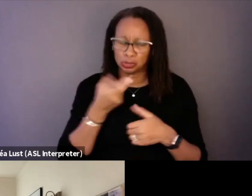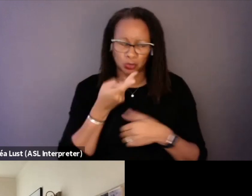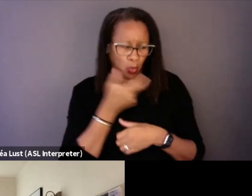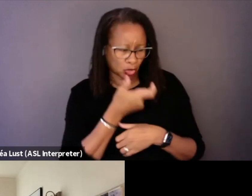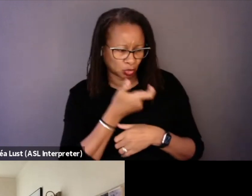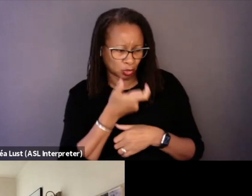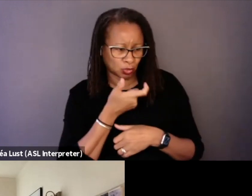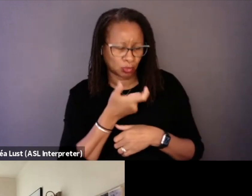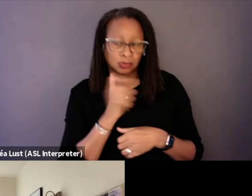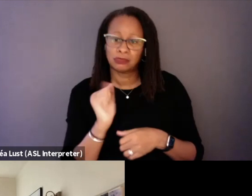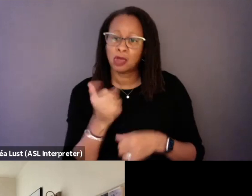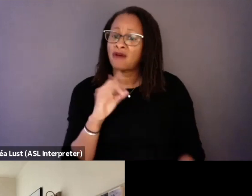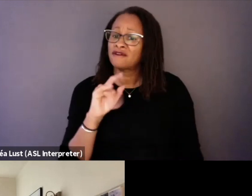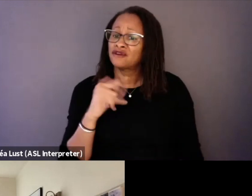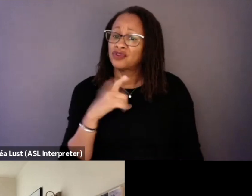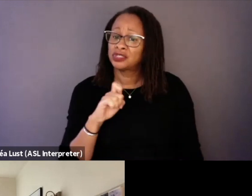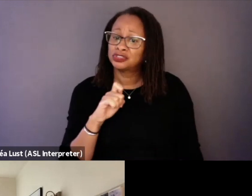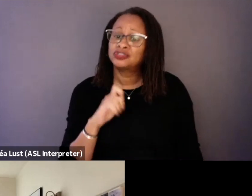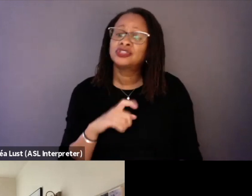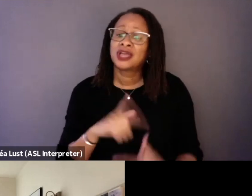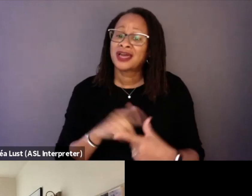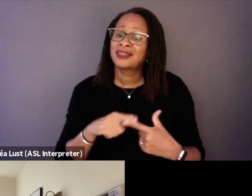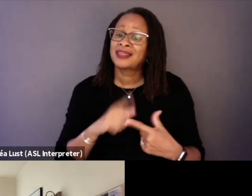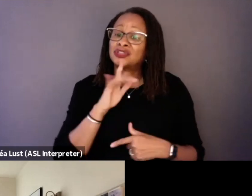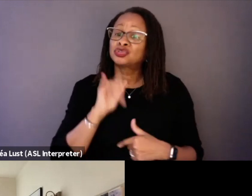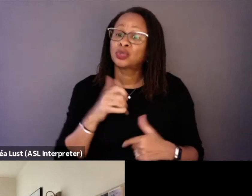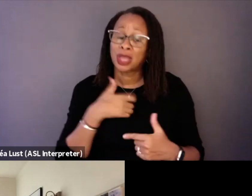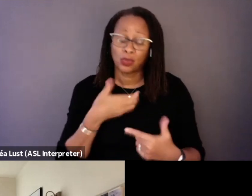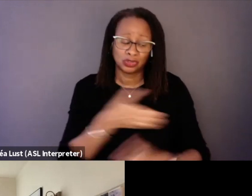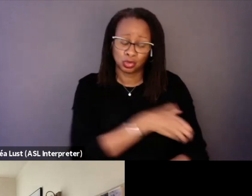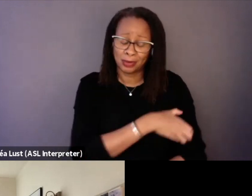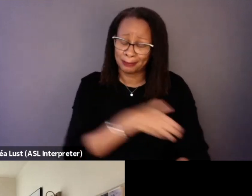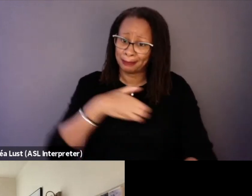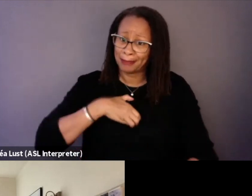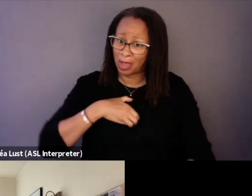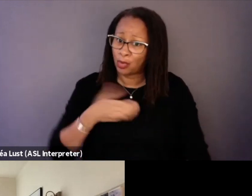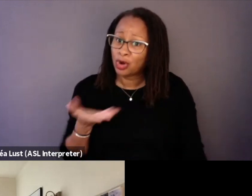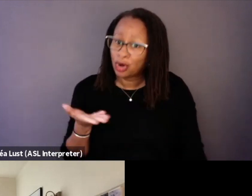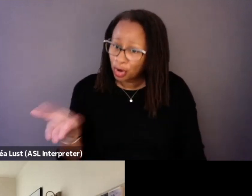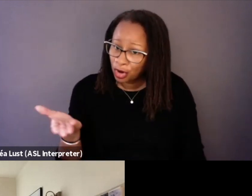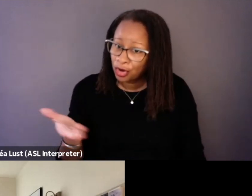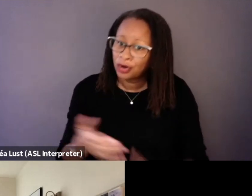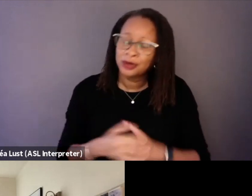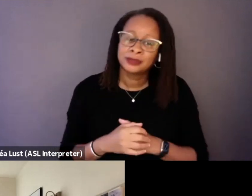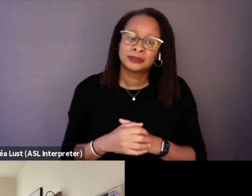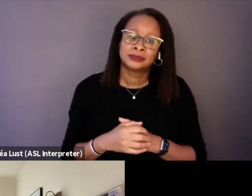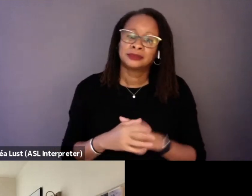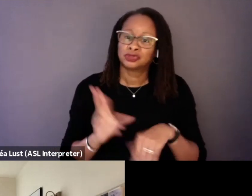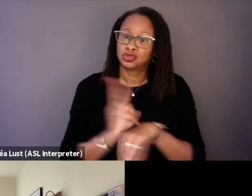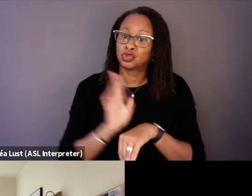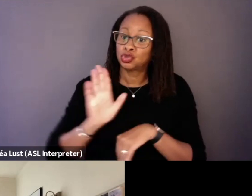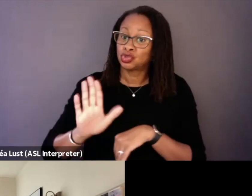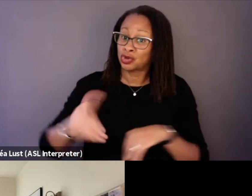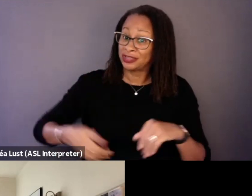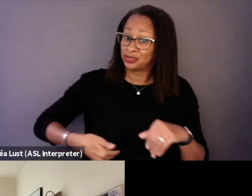and I wanted to truly empower her to use her intuition as well,